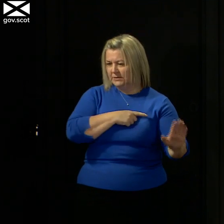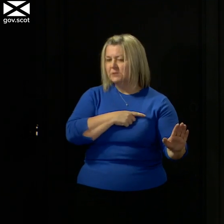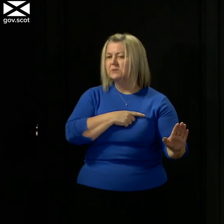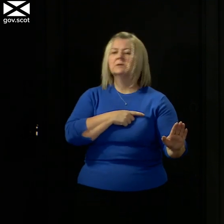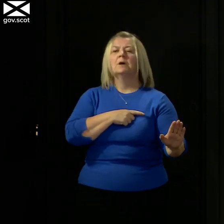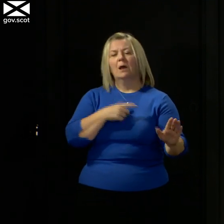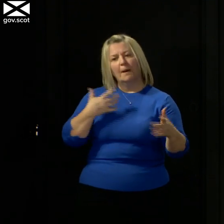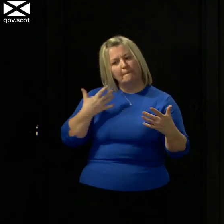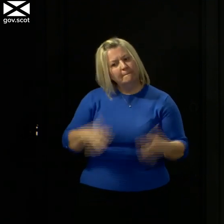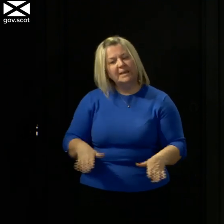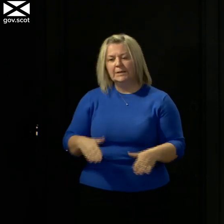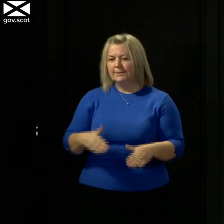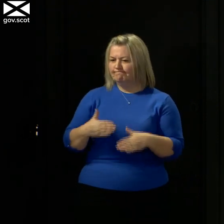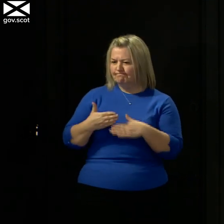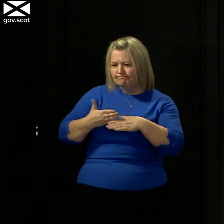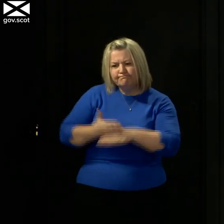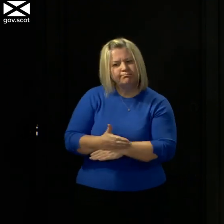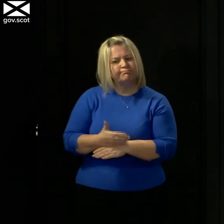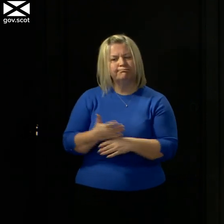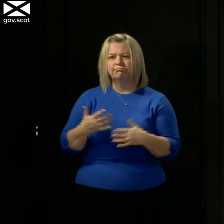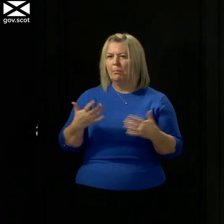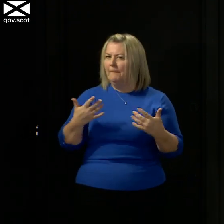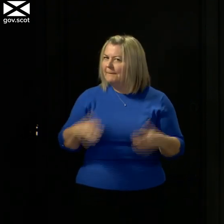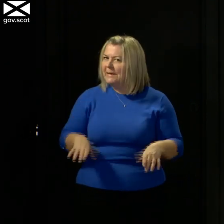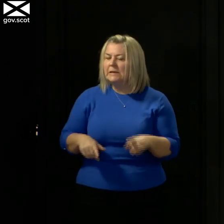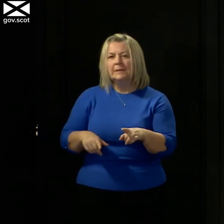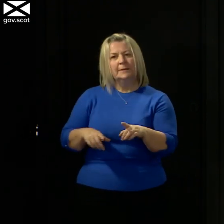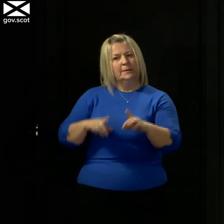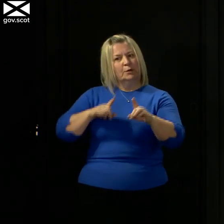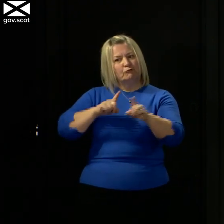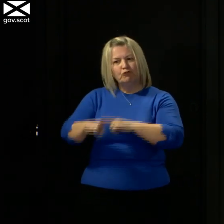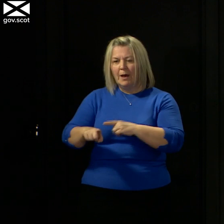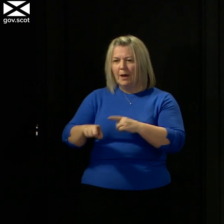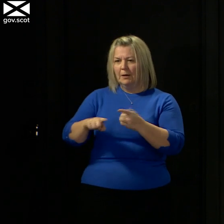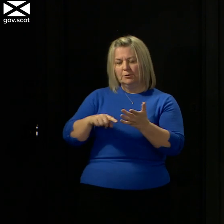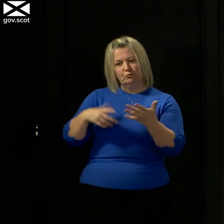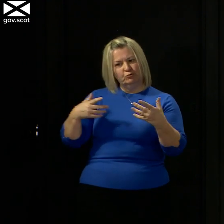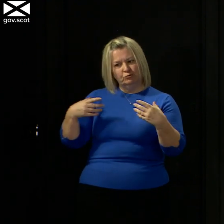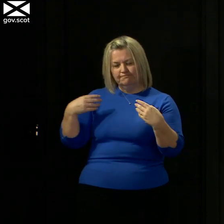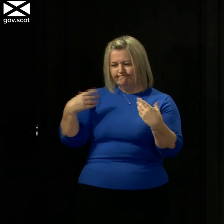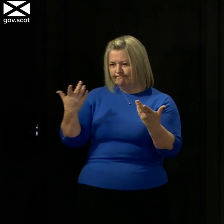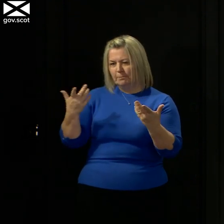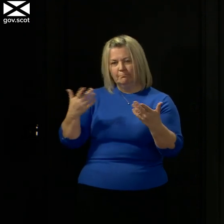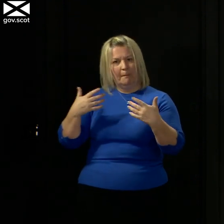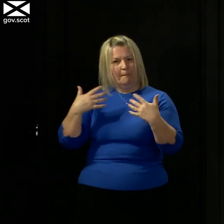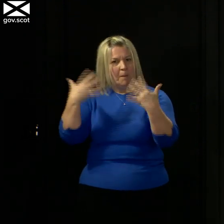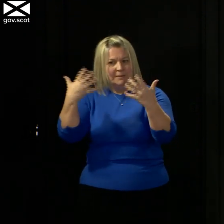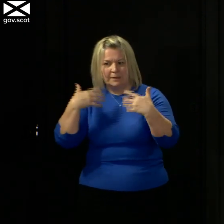leadership role in making sure that a homes are managing this situation properly to public health directors who will work through local health